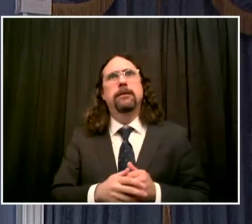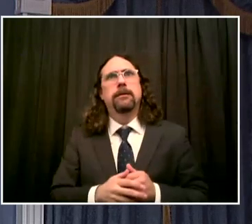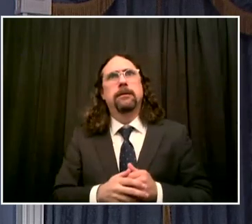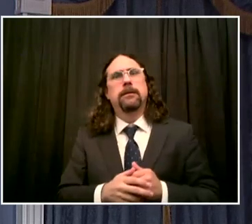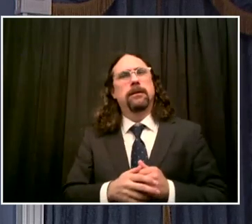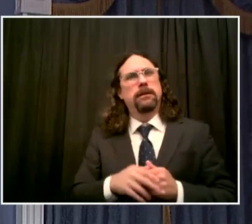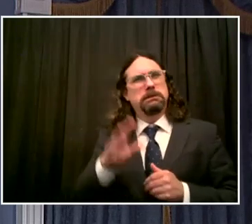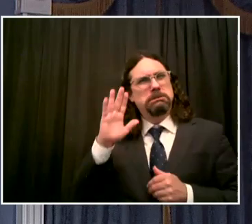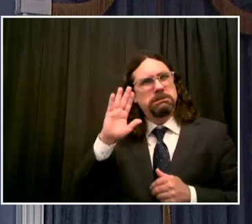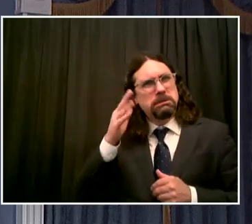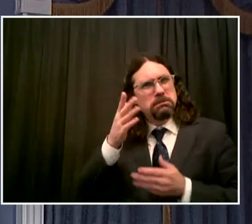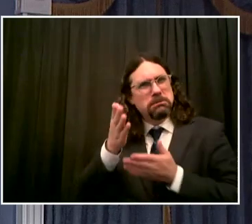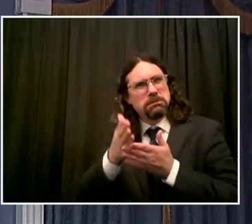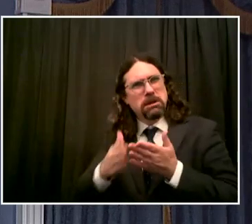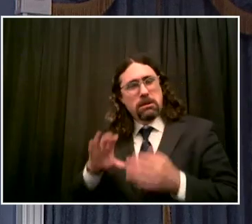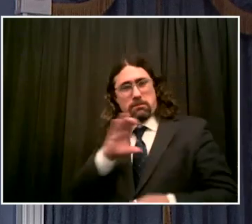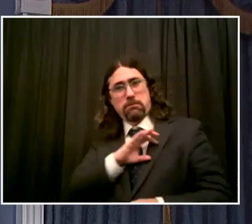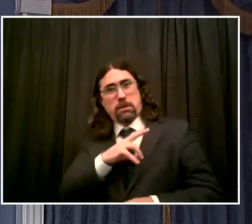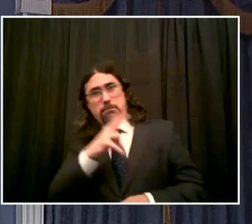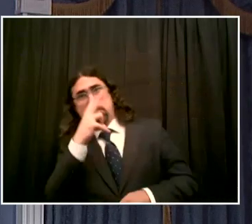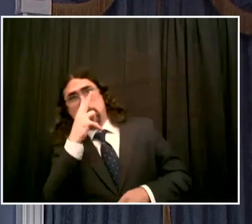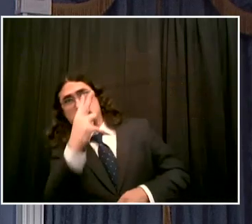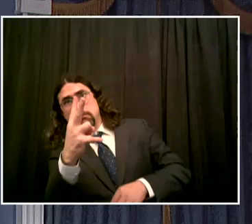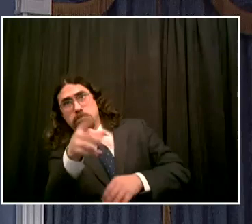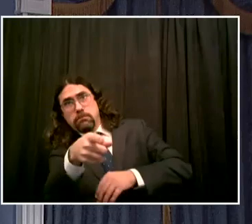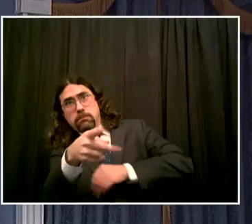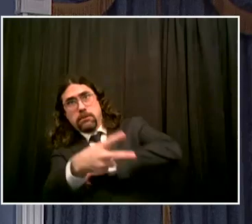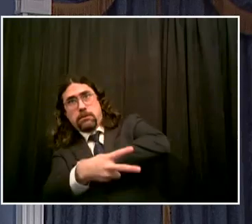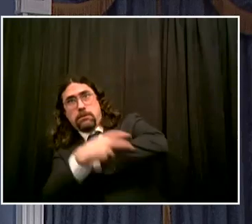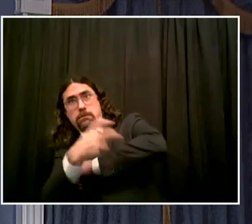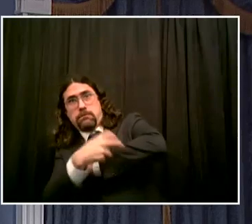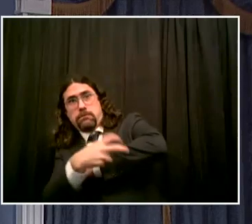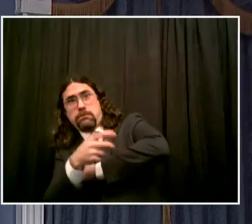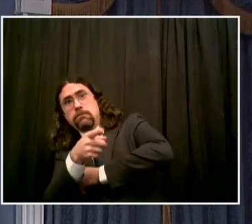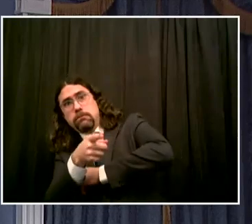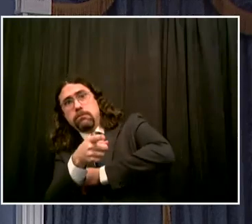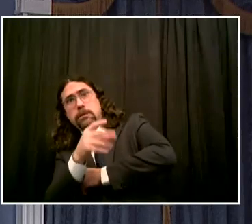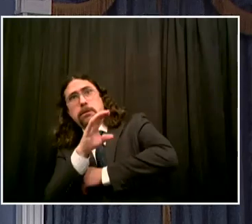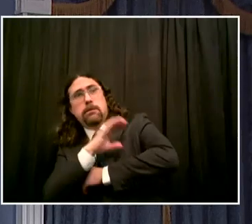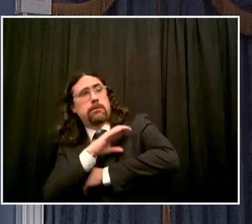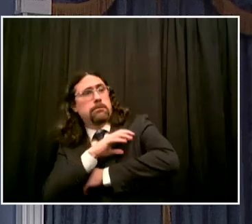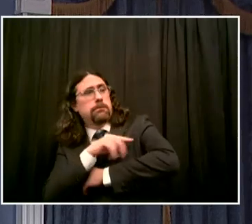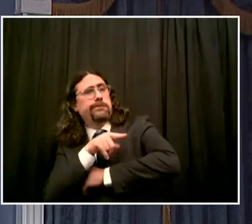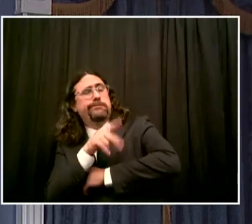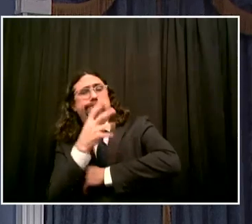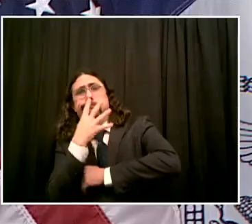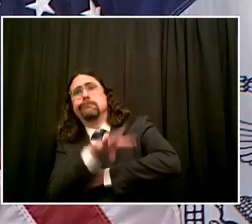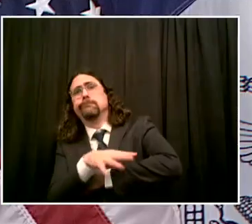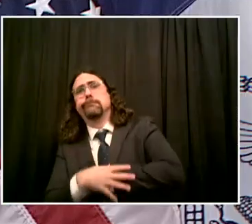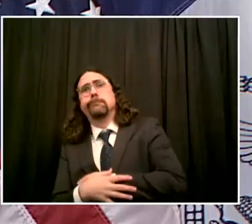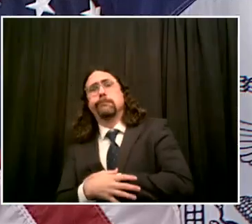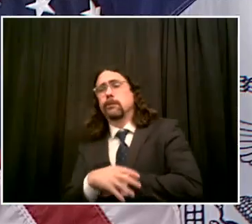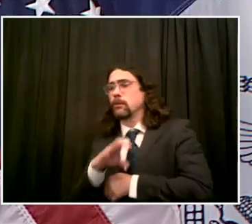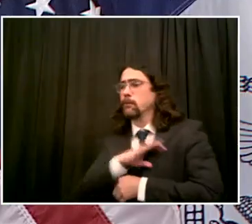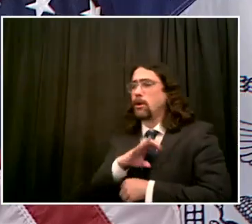SUPERVOISRCS AME AND SECURED THE SCENE. THERE WERE THOUSANDS OF PEOPLE OUT LAST NIGHT EVEN AFTER THE